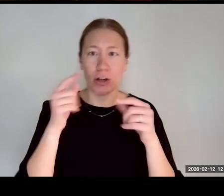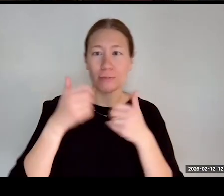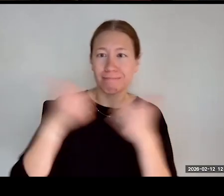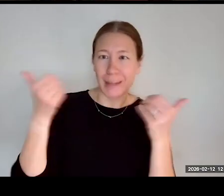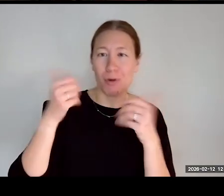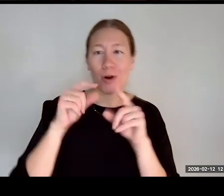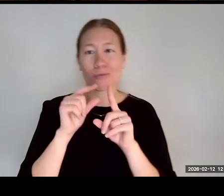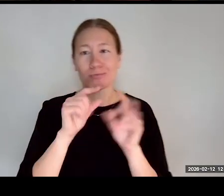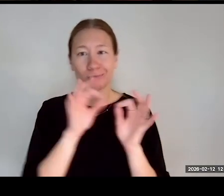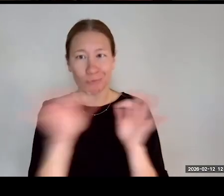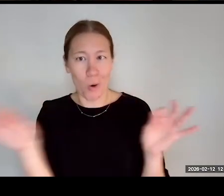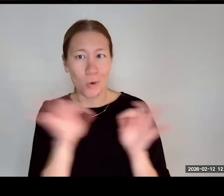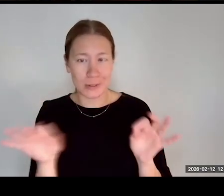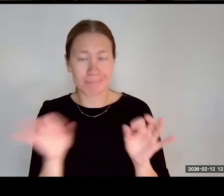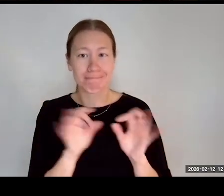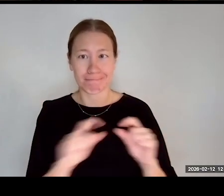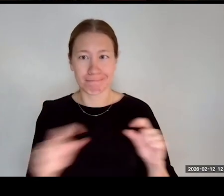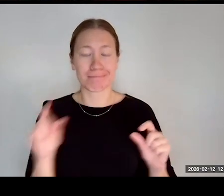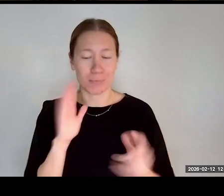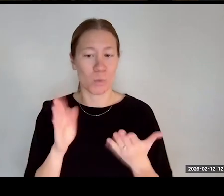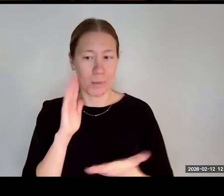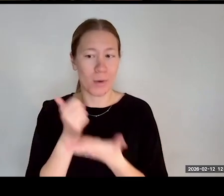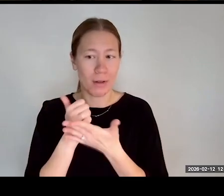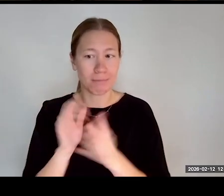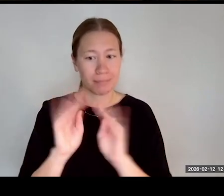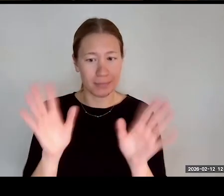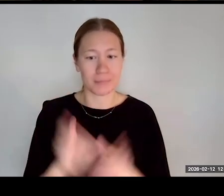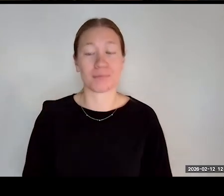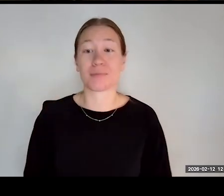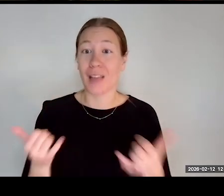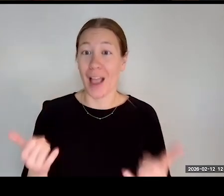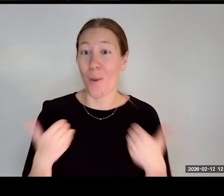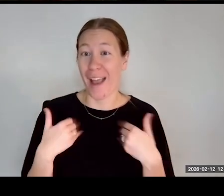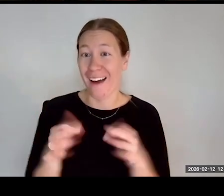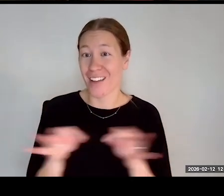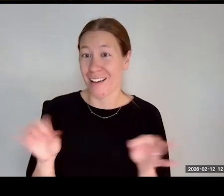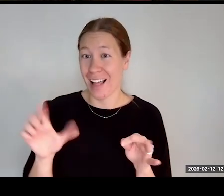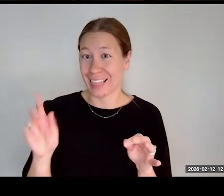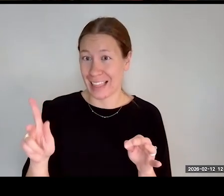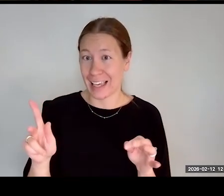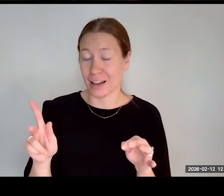And I have linked on this slide a demo of a screen reader reading through an accessible Word table and an inaccessible one so that you can see